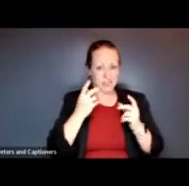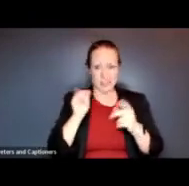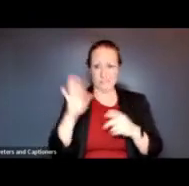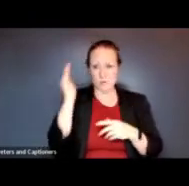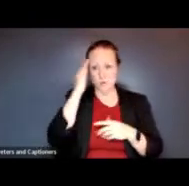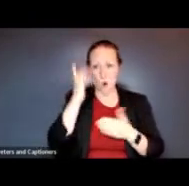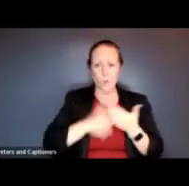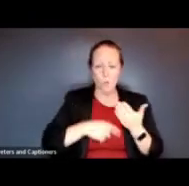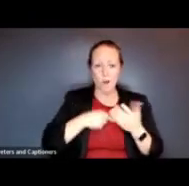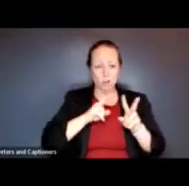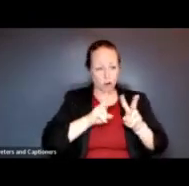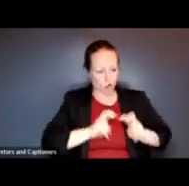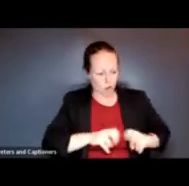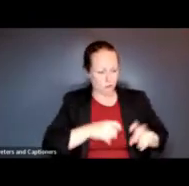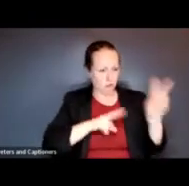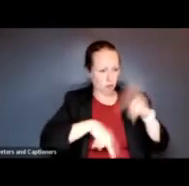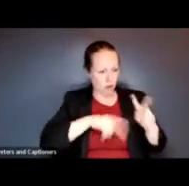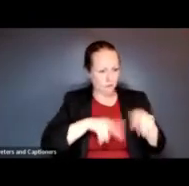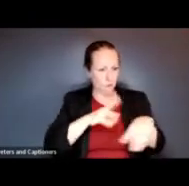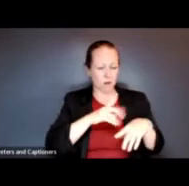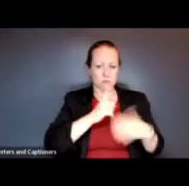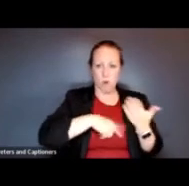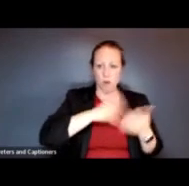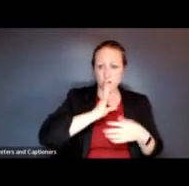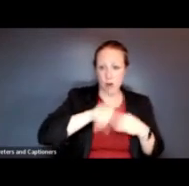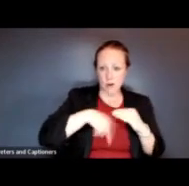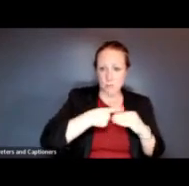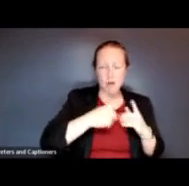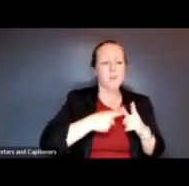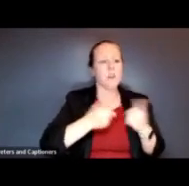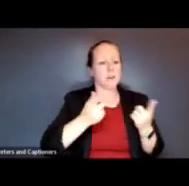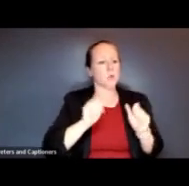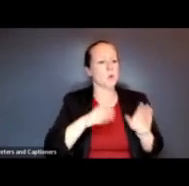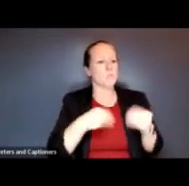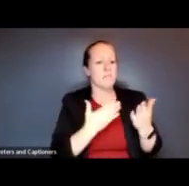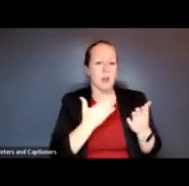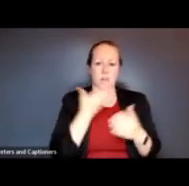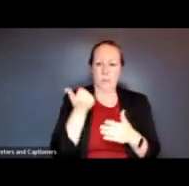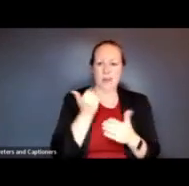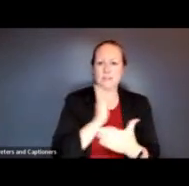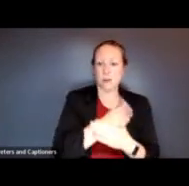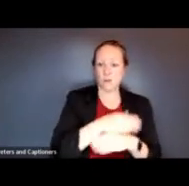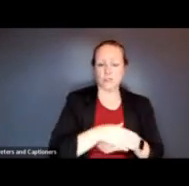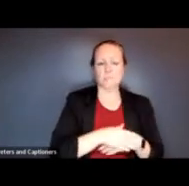what you're looking at and what you're what you're trying to do. Next slide I have this quote here by Sir Charles Symonds who